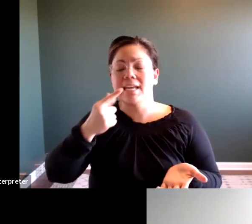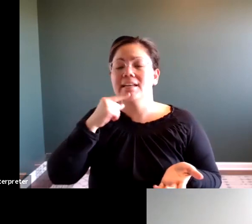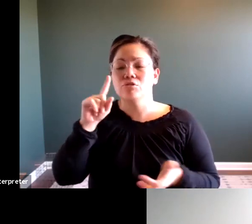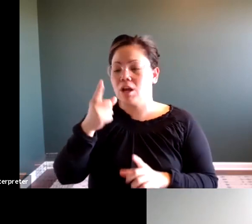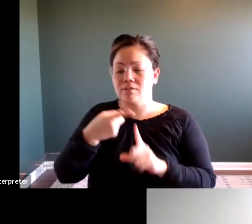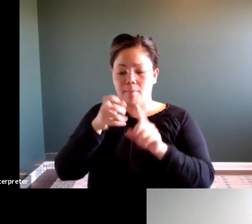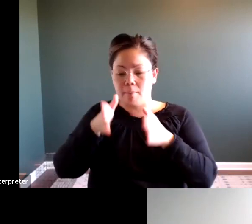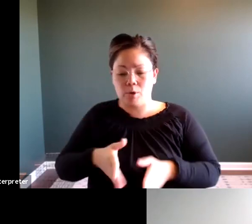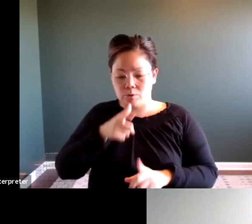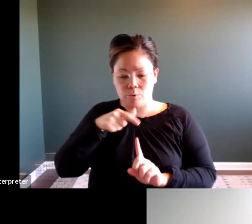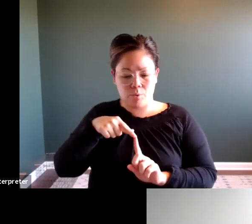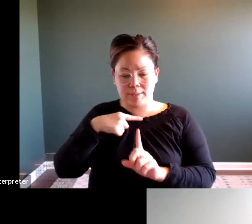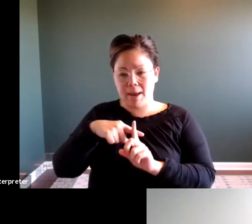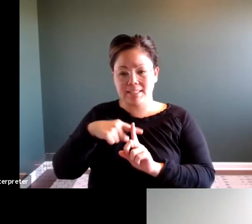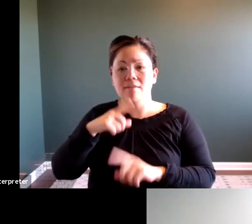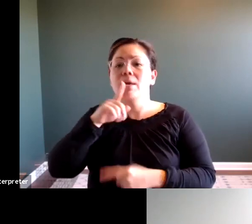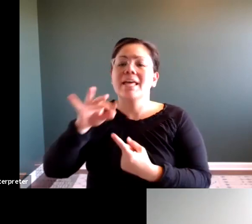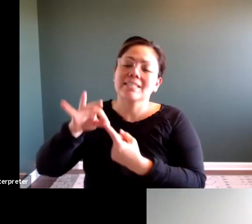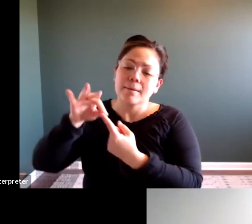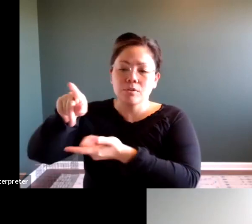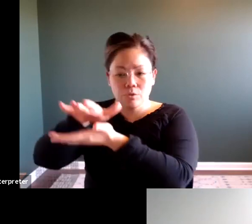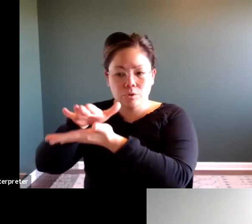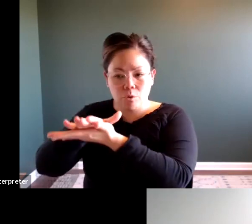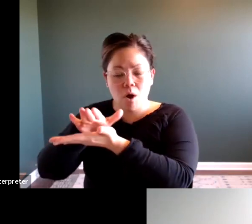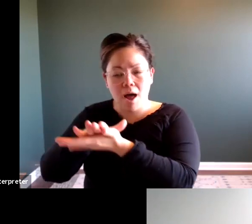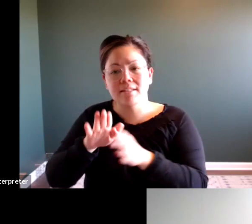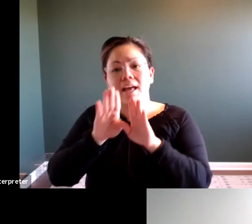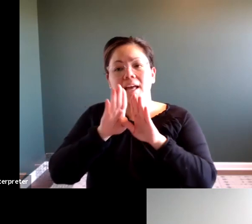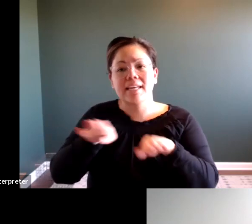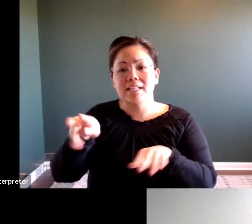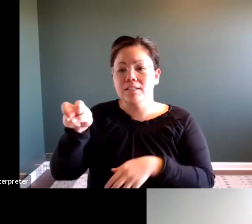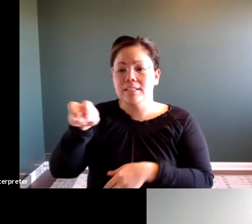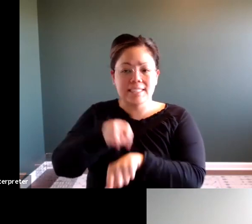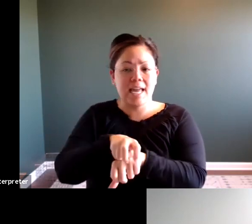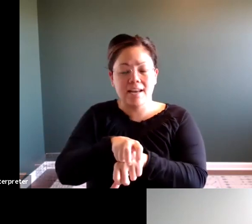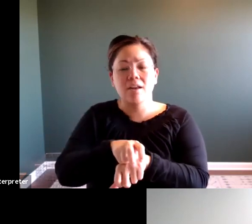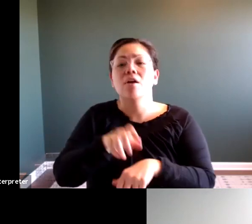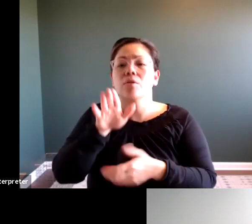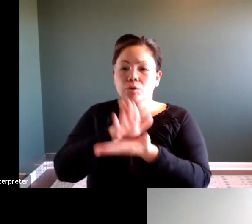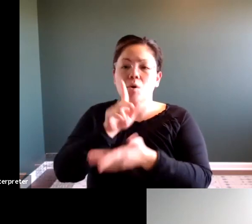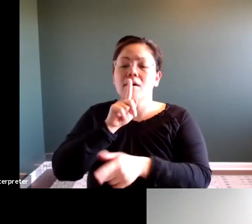I would say that the exception is schools right? So when kiddos are sitting in a certain seat we go, the school does help with the contact tracing.